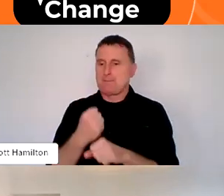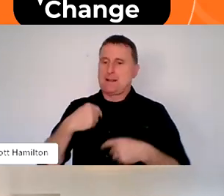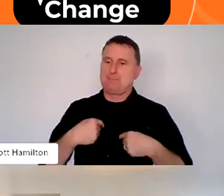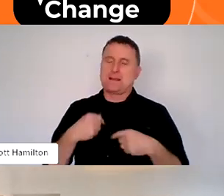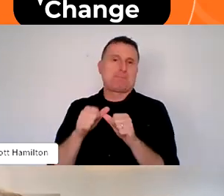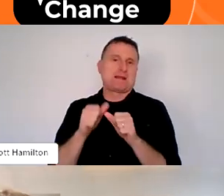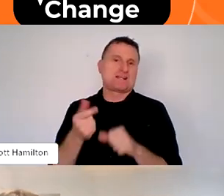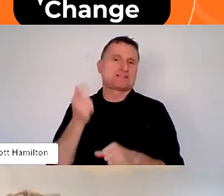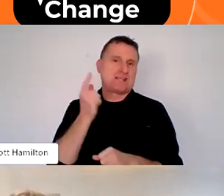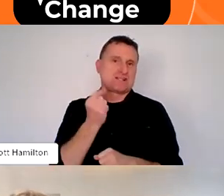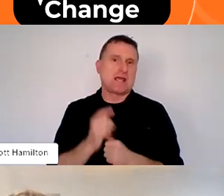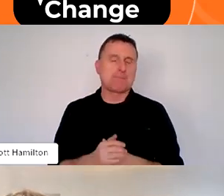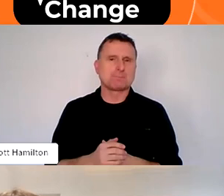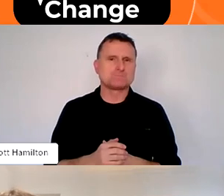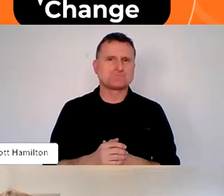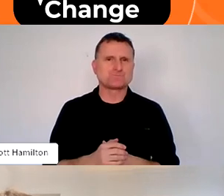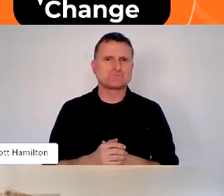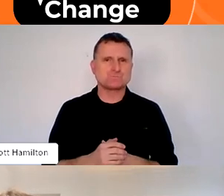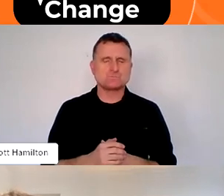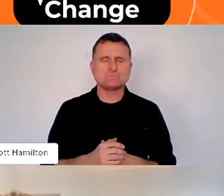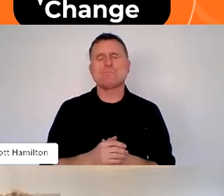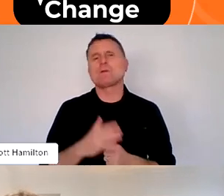with a comment that Vonnie raised in the chat about the education